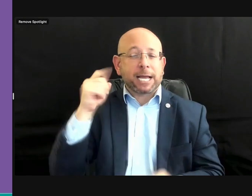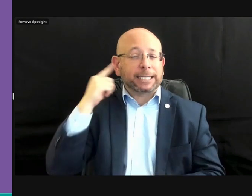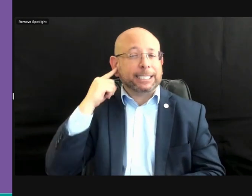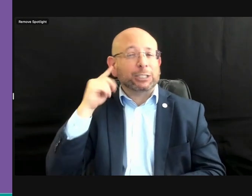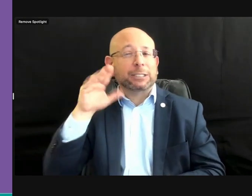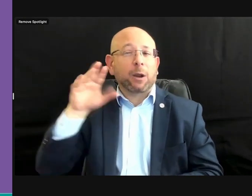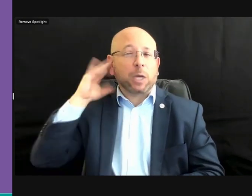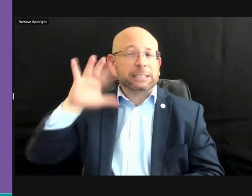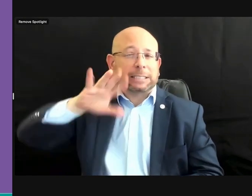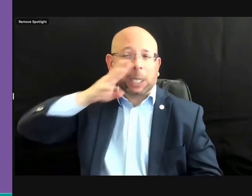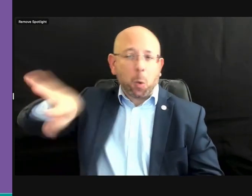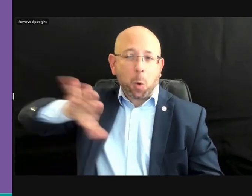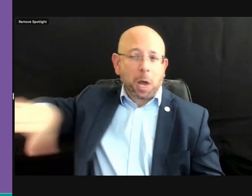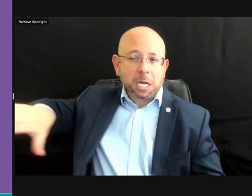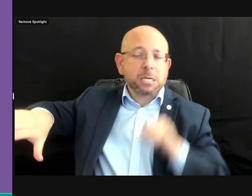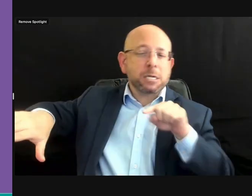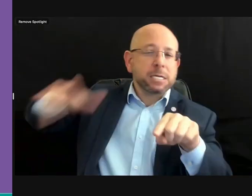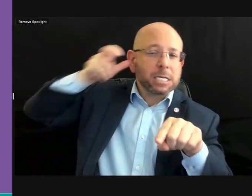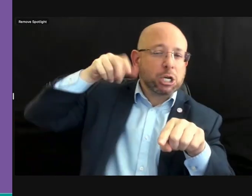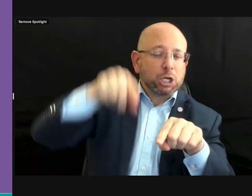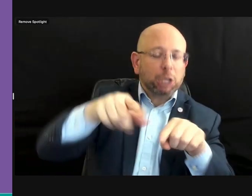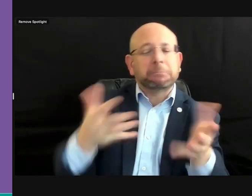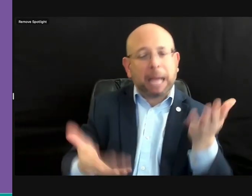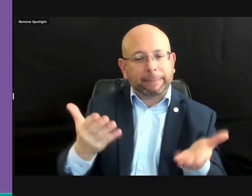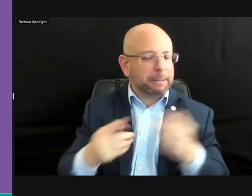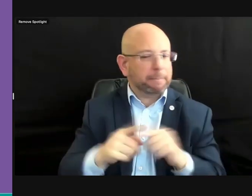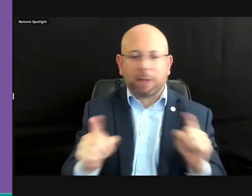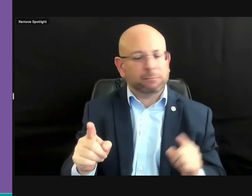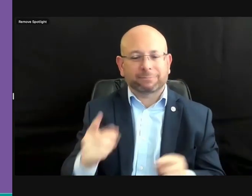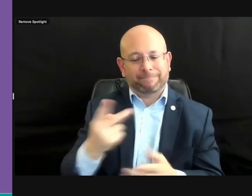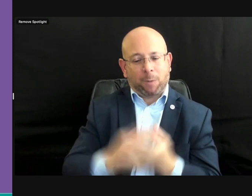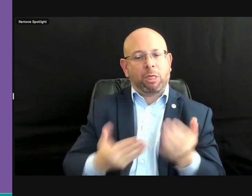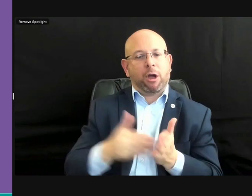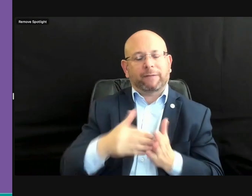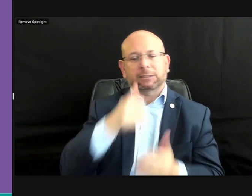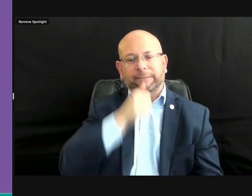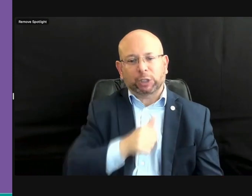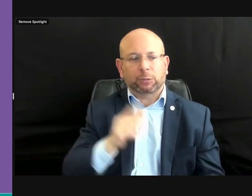A human may can disregard some of those background noise and better attend to what's being spoken.